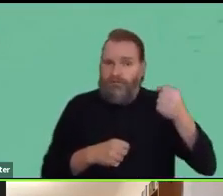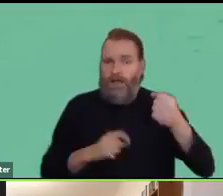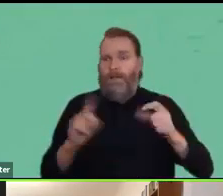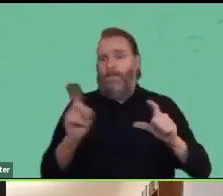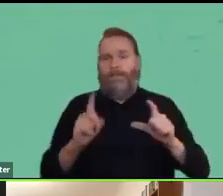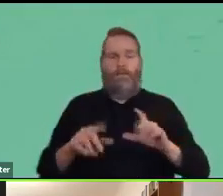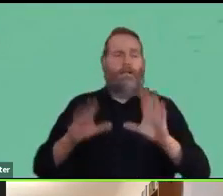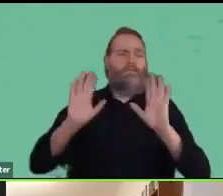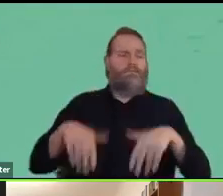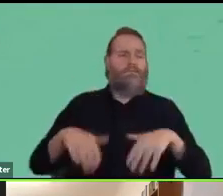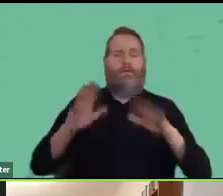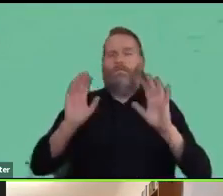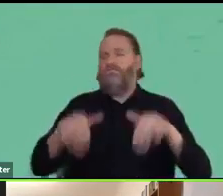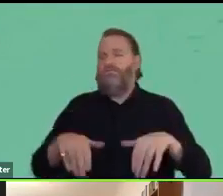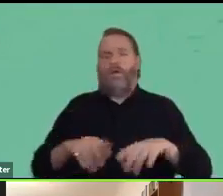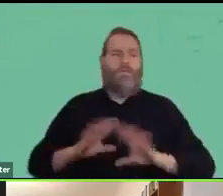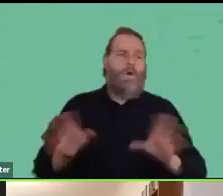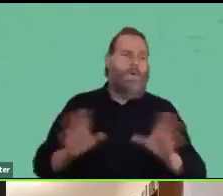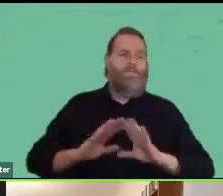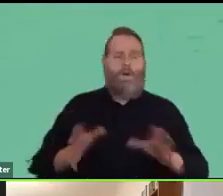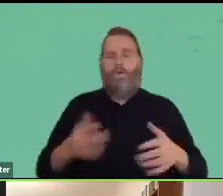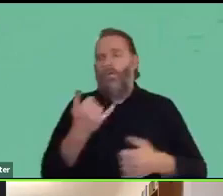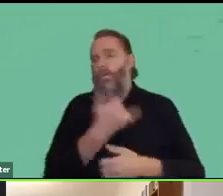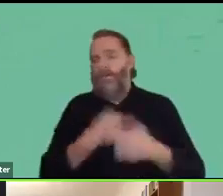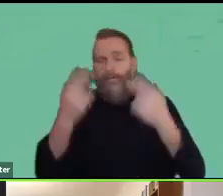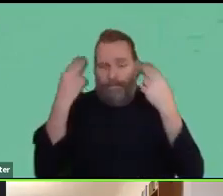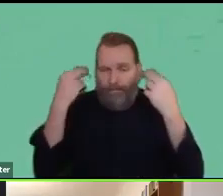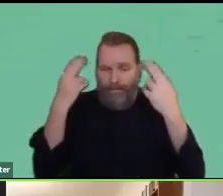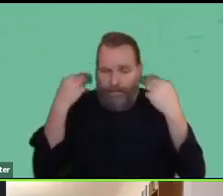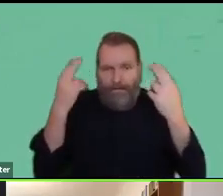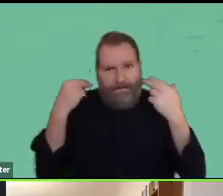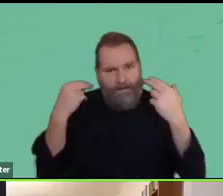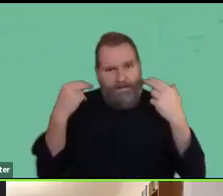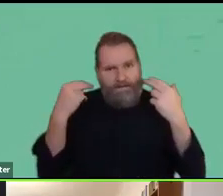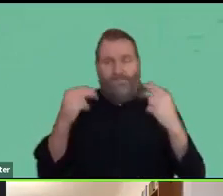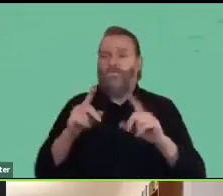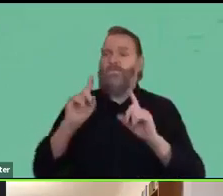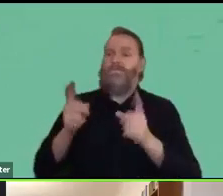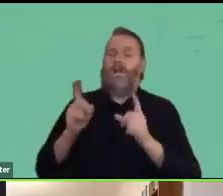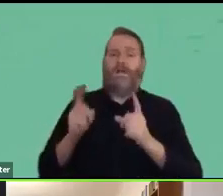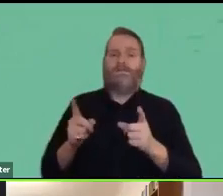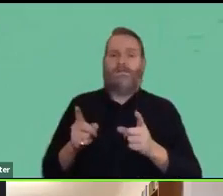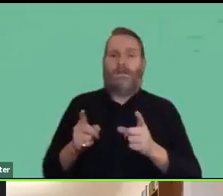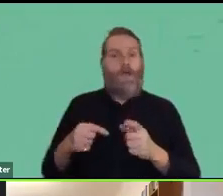the right thing to do to ask for money or just think we can't do it our job has to be to say